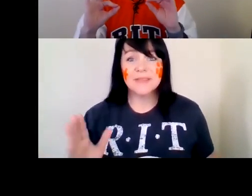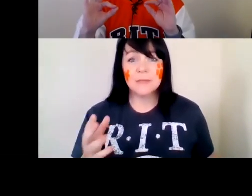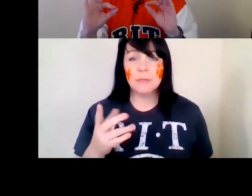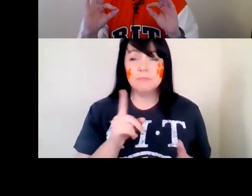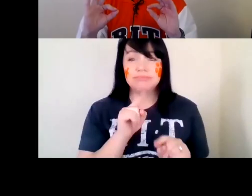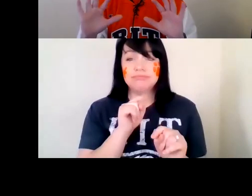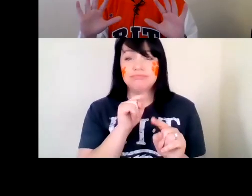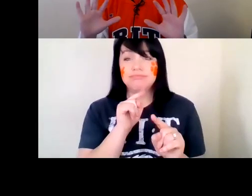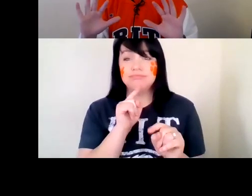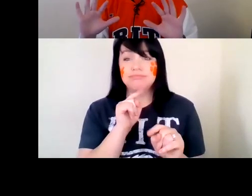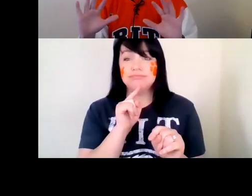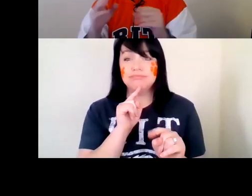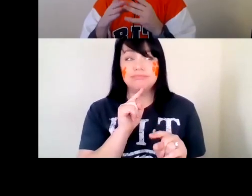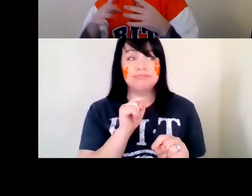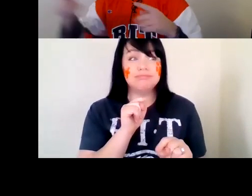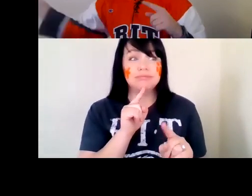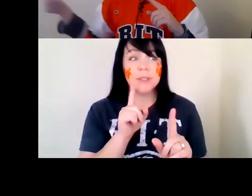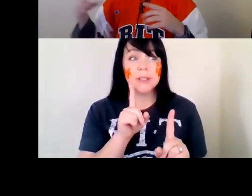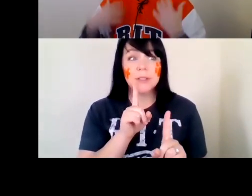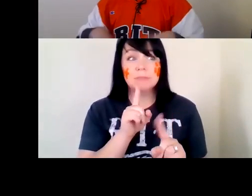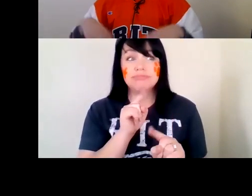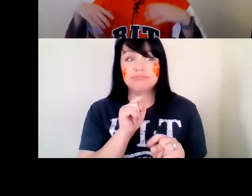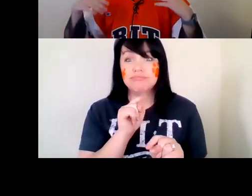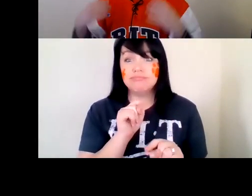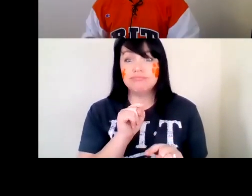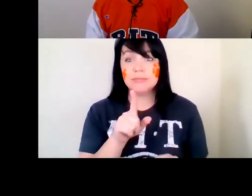Are those answers coming in? Matt: That is everything.